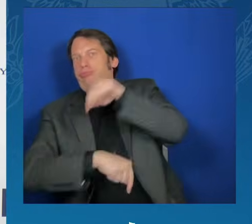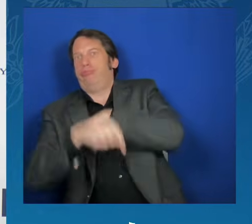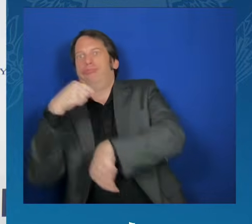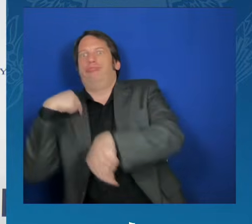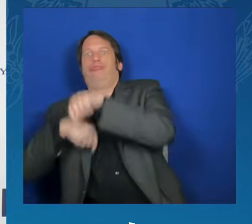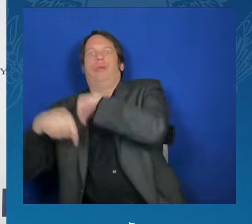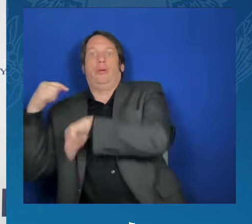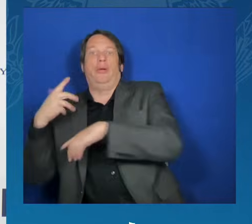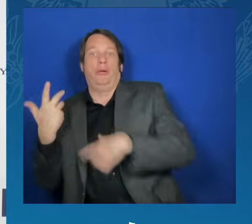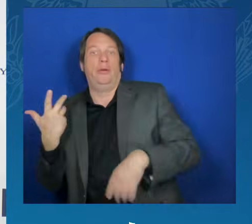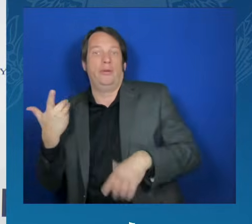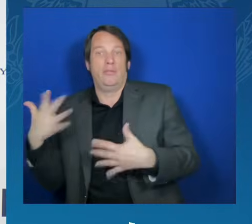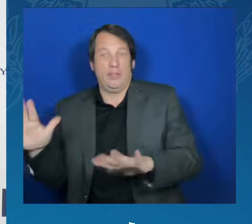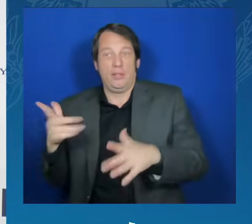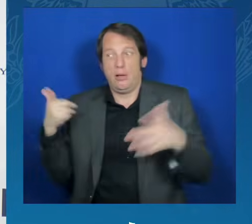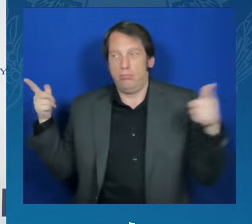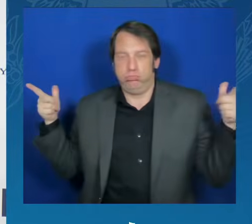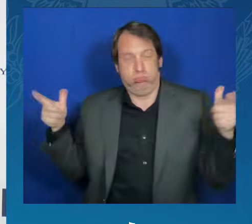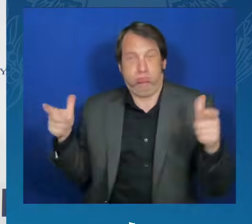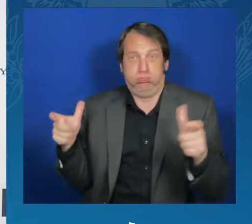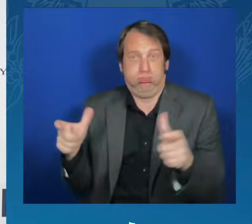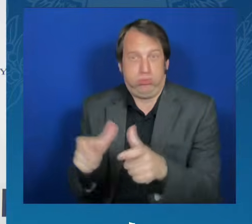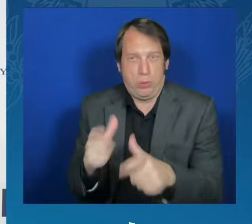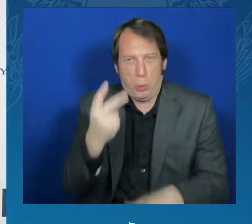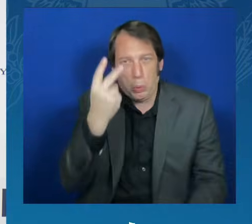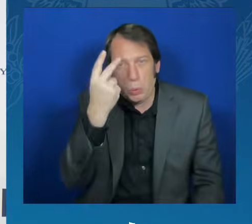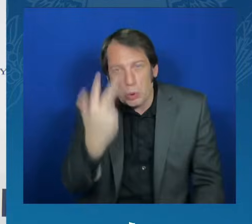and more than a third of its fleet in the Black Sea.